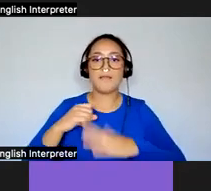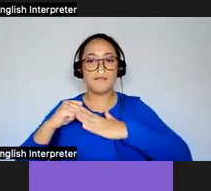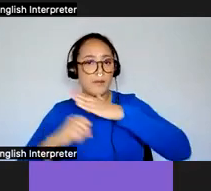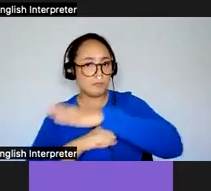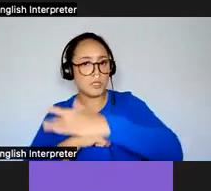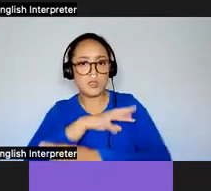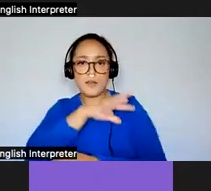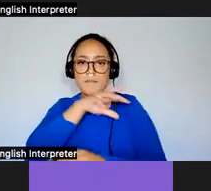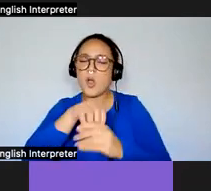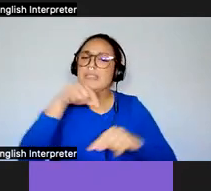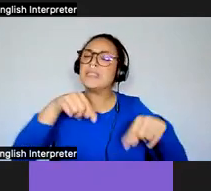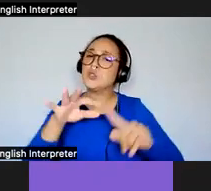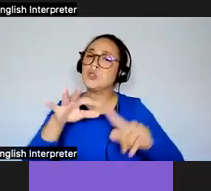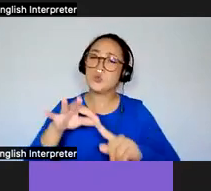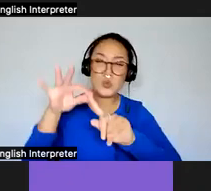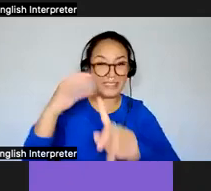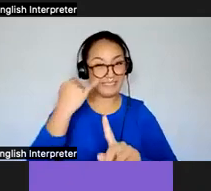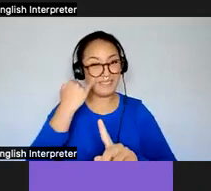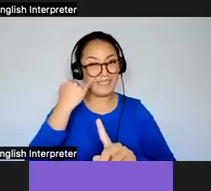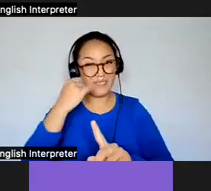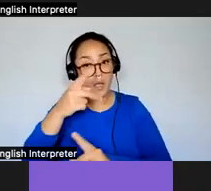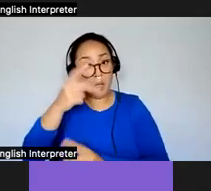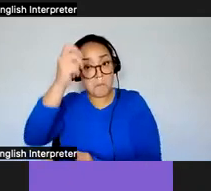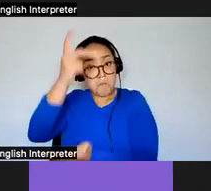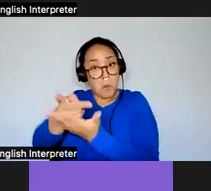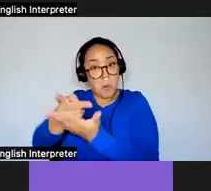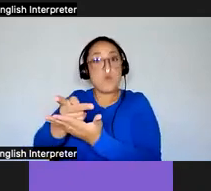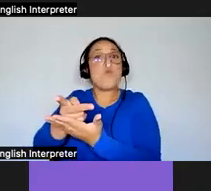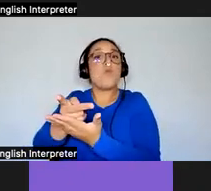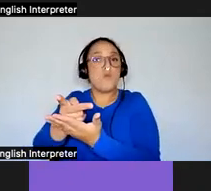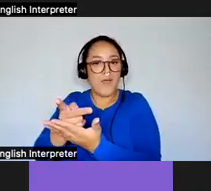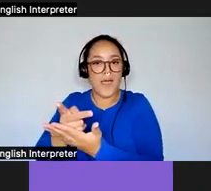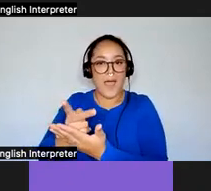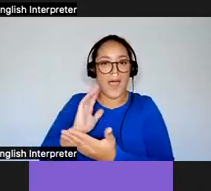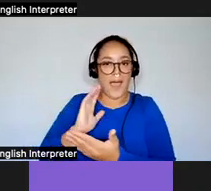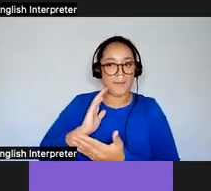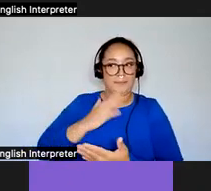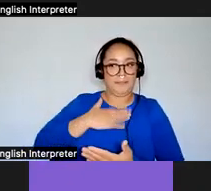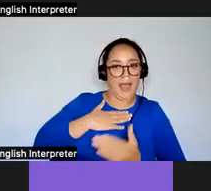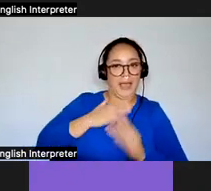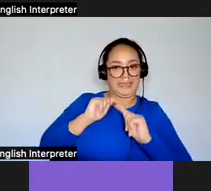If you're a successful grant applicant, you will hear from me and my team throughout the,